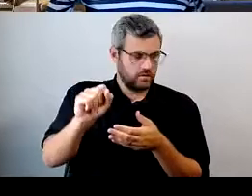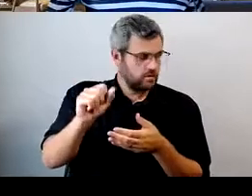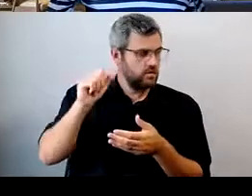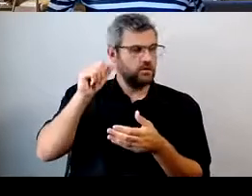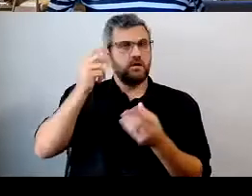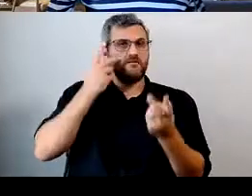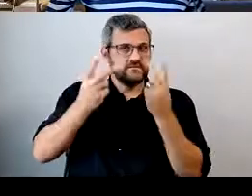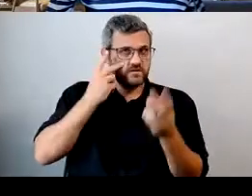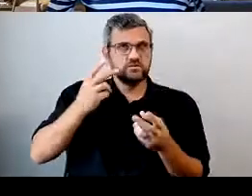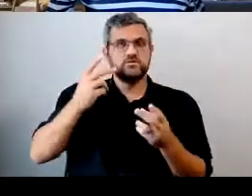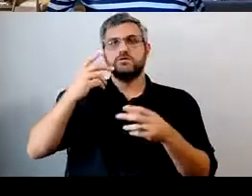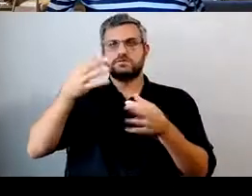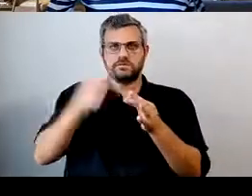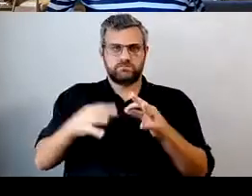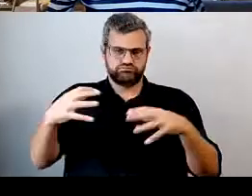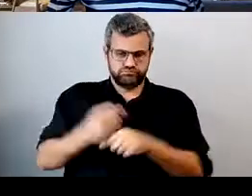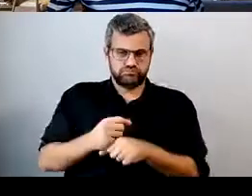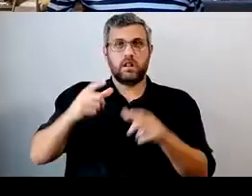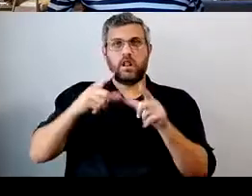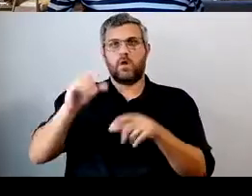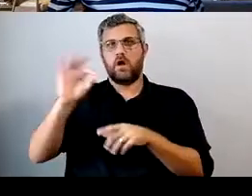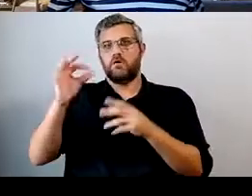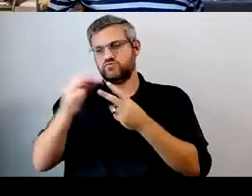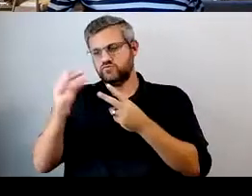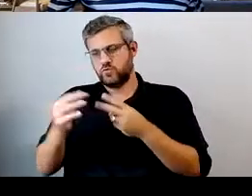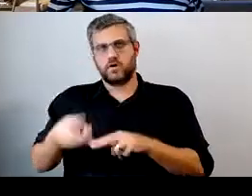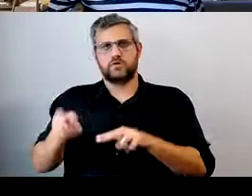simplifying, explaining, language of choice, increasing comprehension.